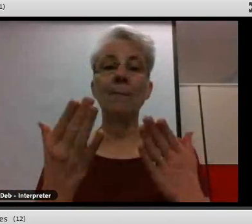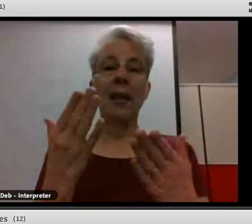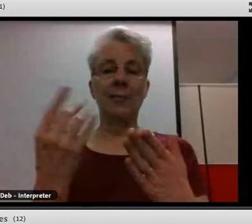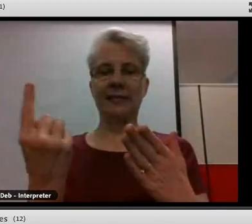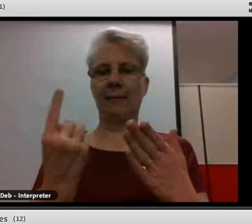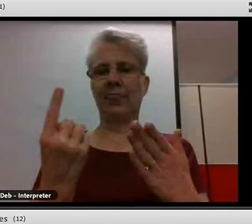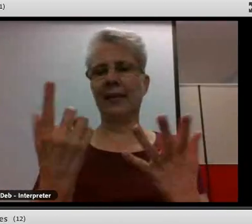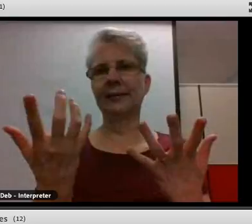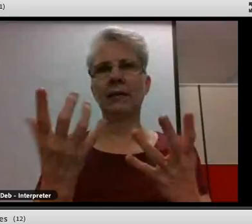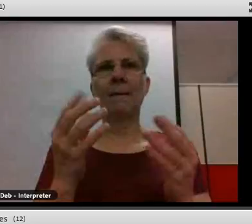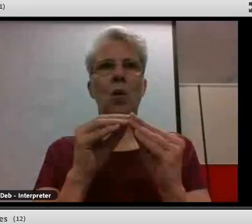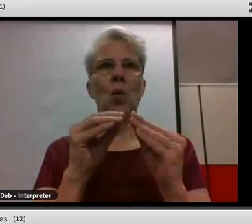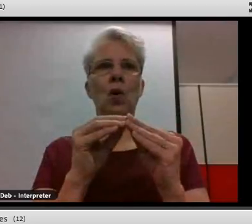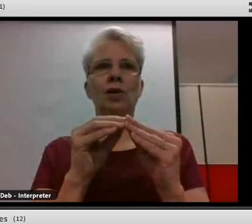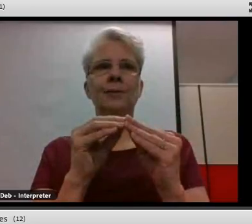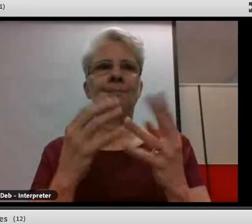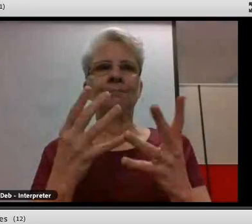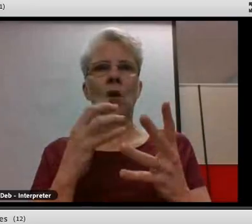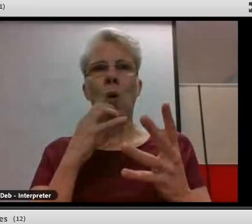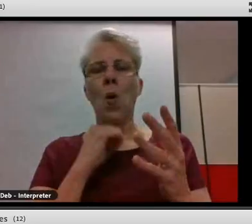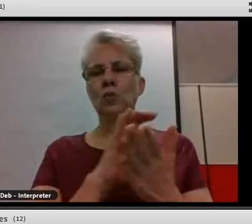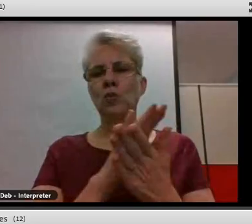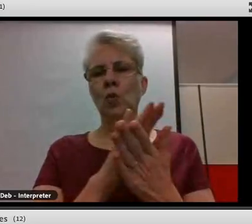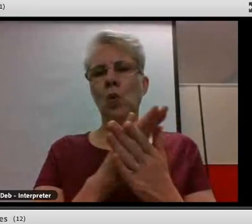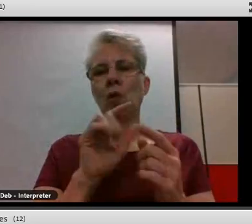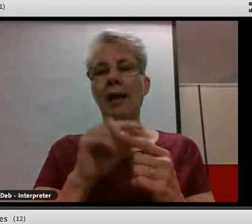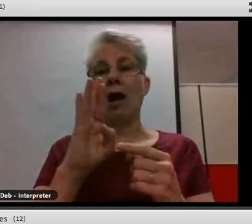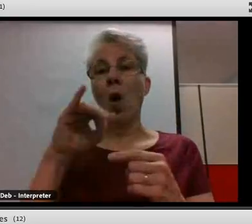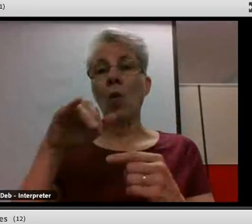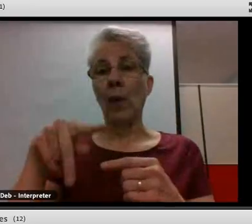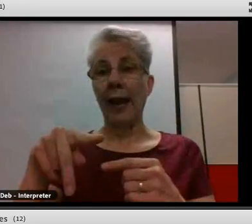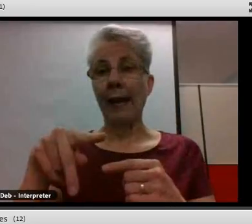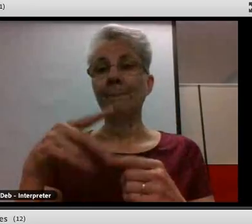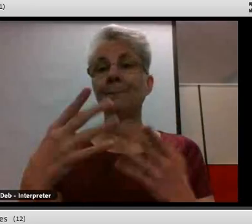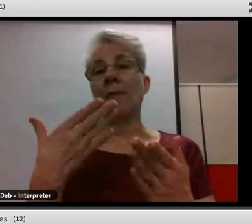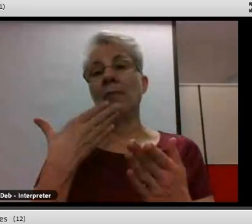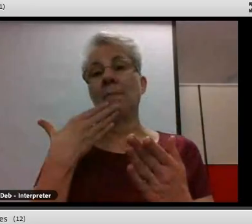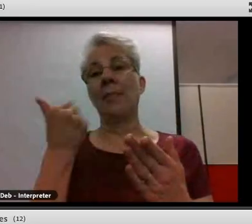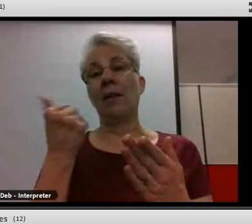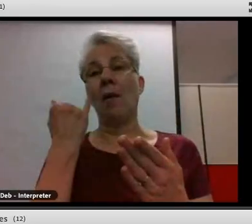library cards for proxies, books by mail, reference services by fax or mail,